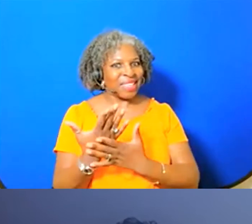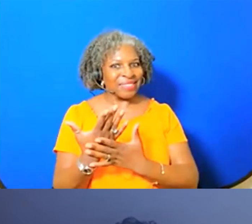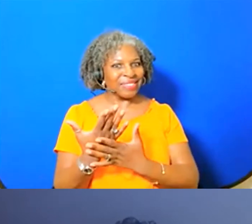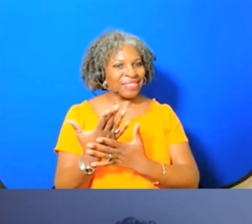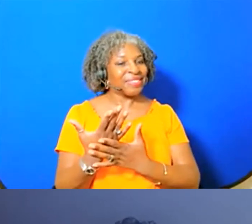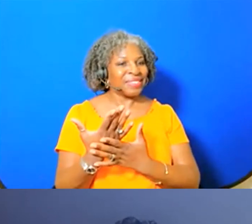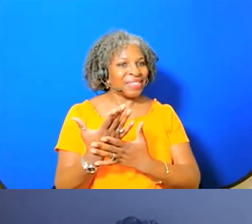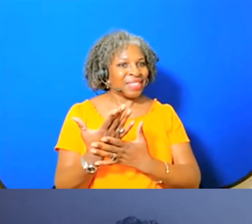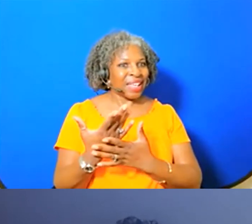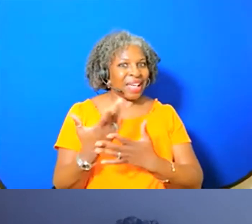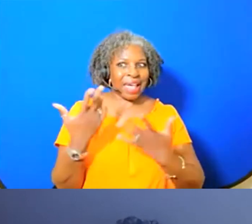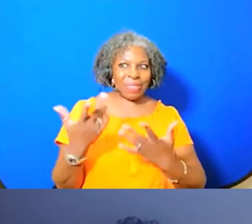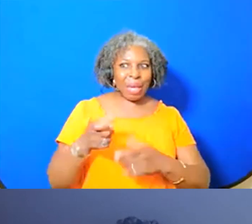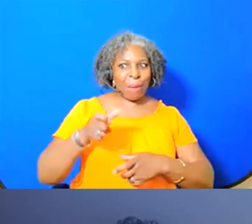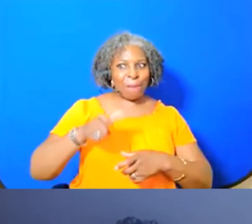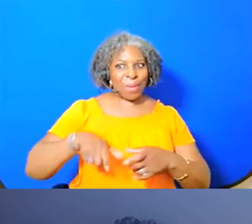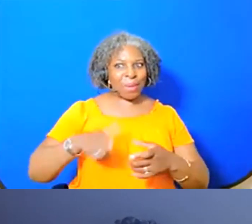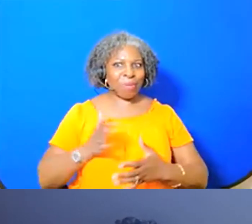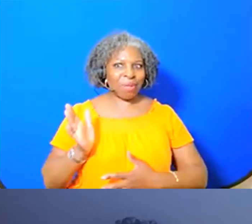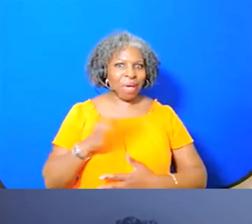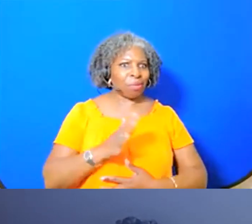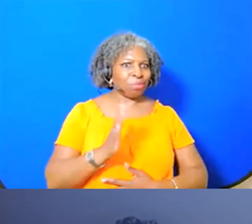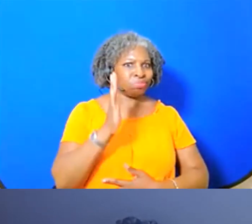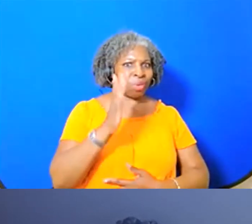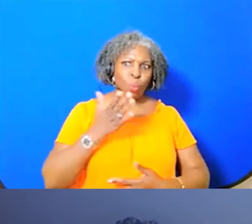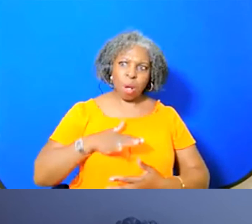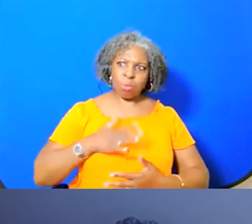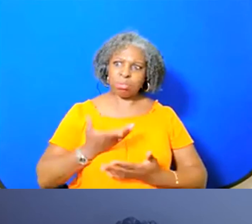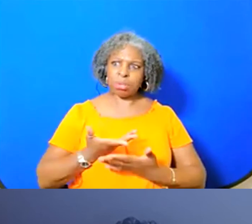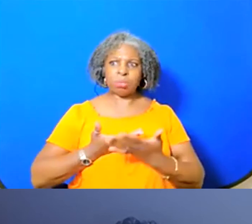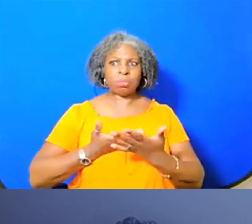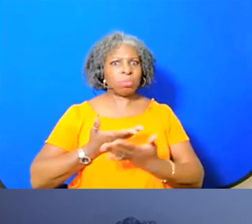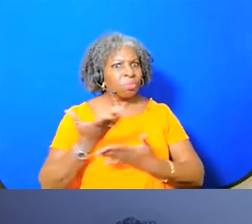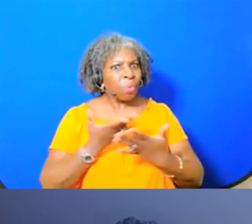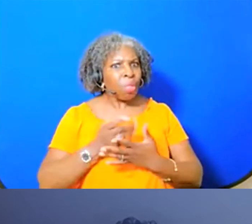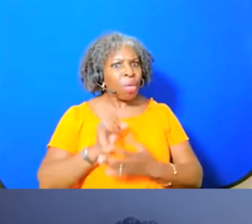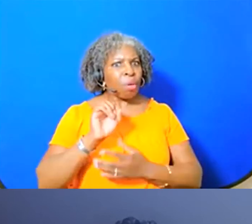who want to talk about the project, do their own projects there.